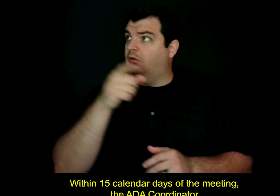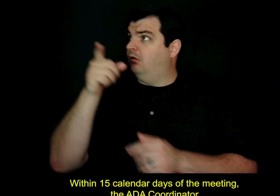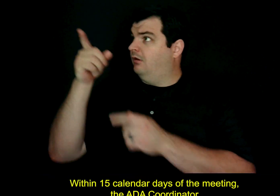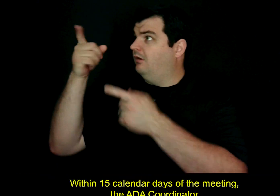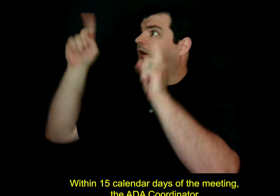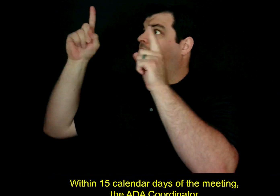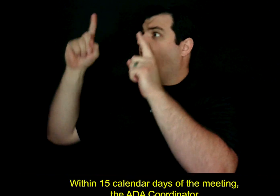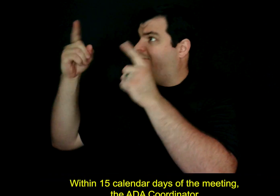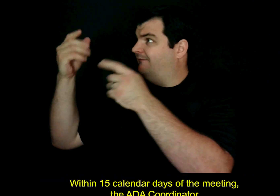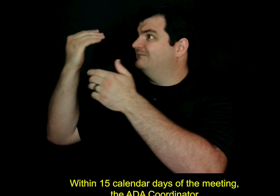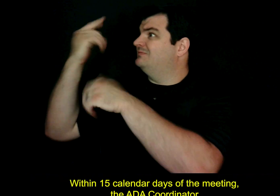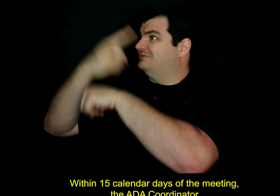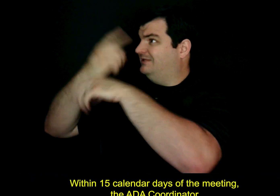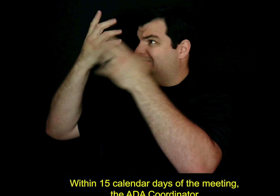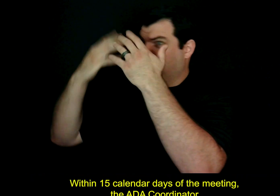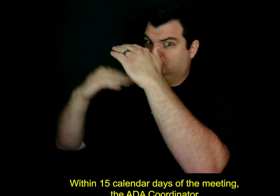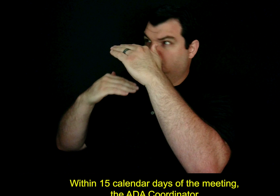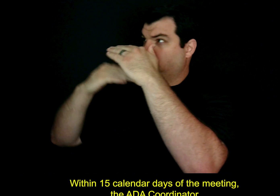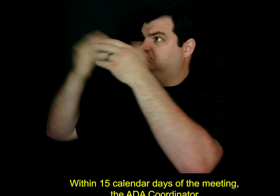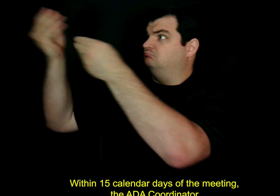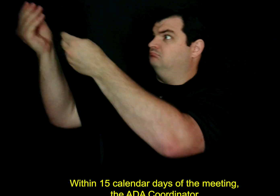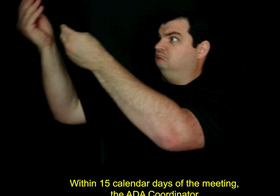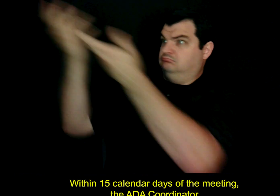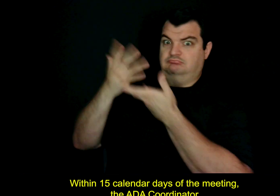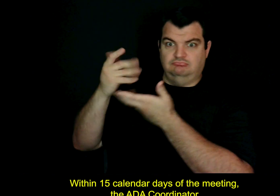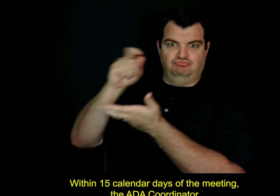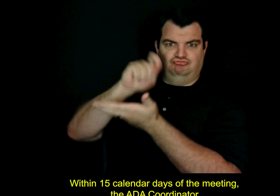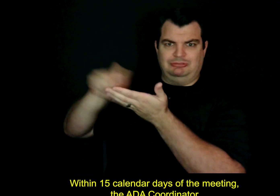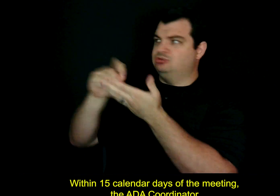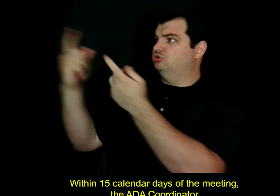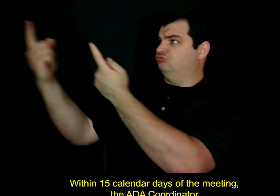Within 15 calendar days of the meeting, the ADA Coordinator